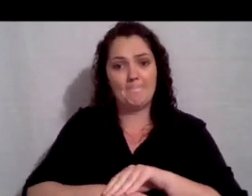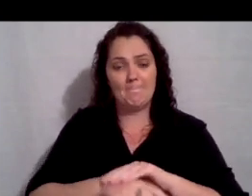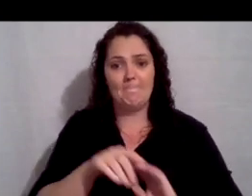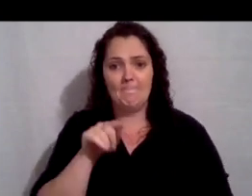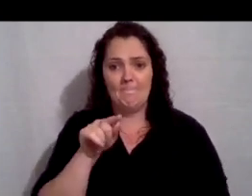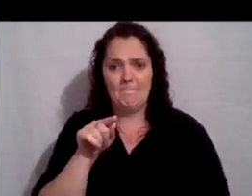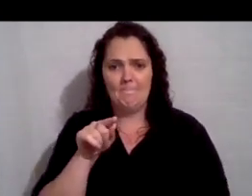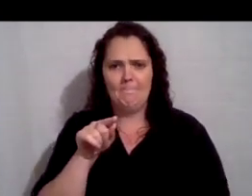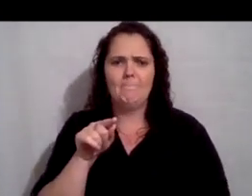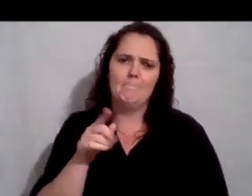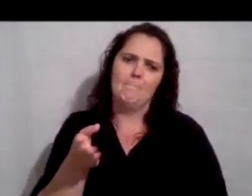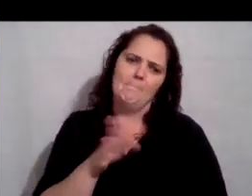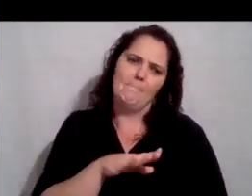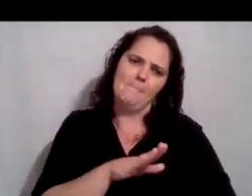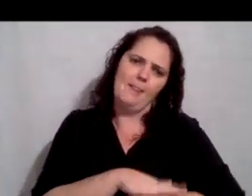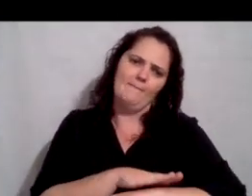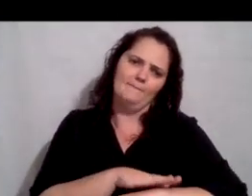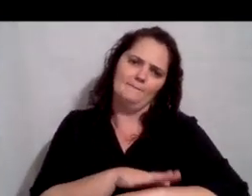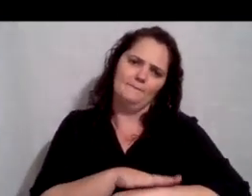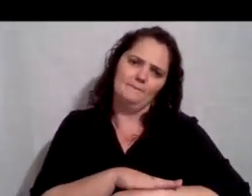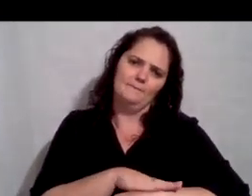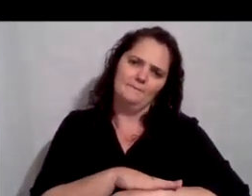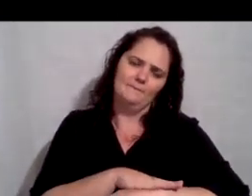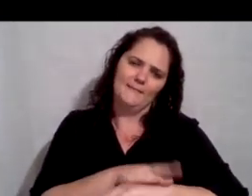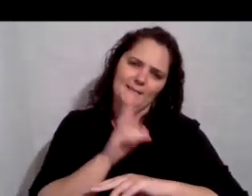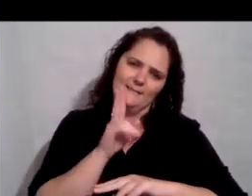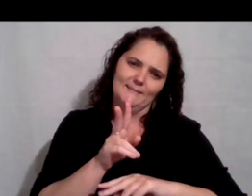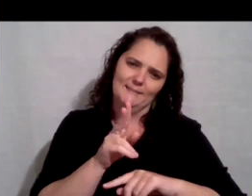picture, but you look at her other arm on the left too but especially her arm on the right hand side,